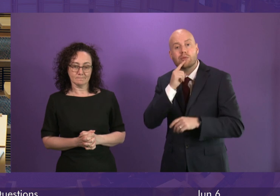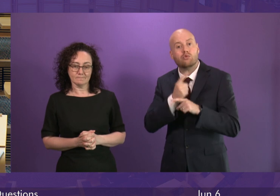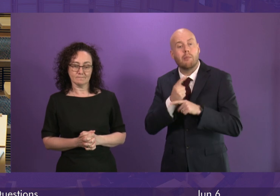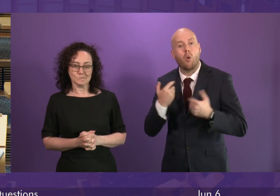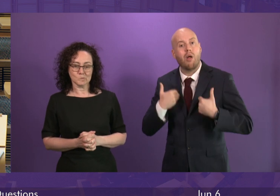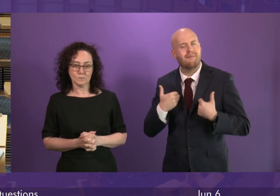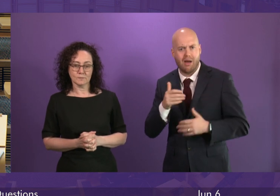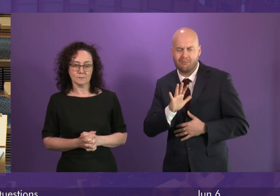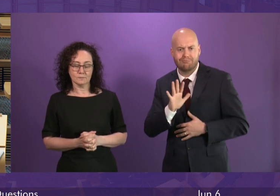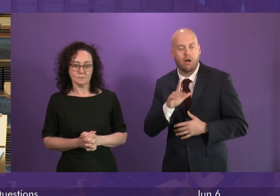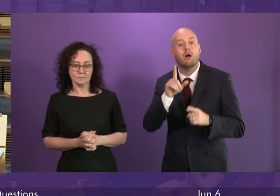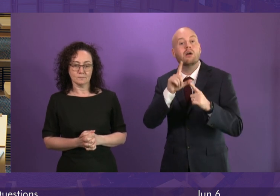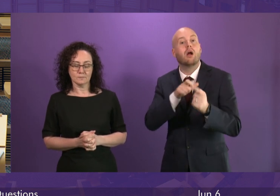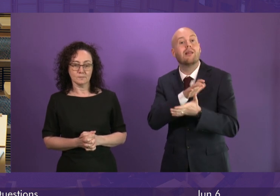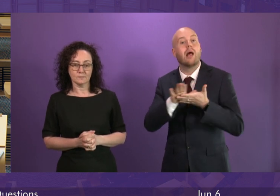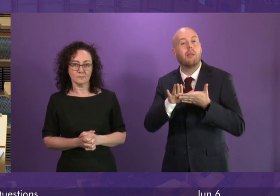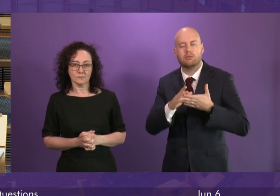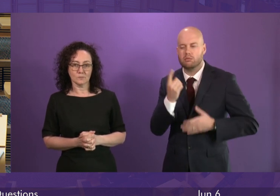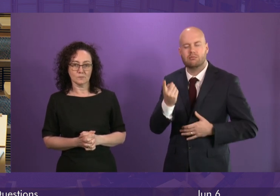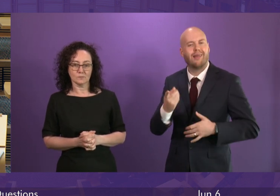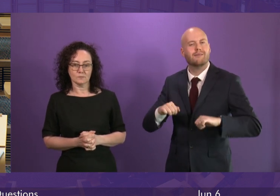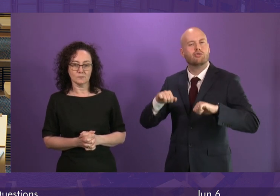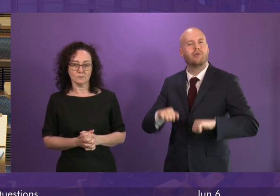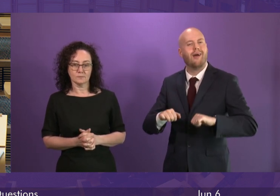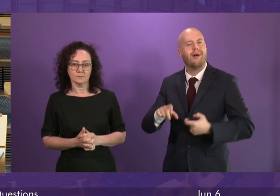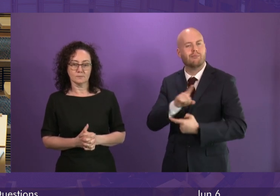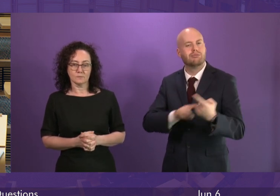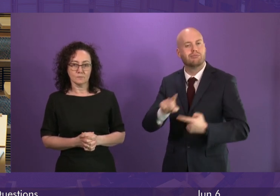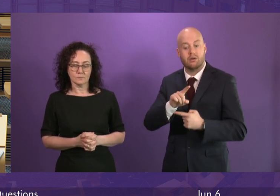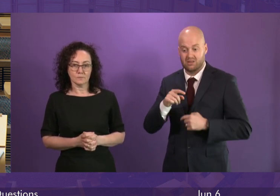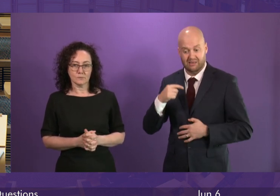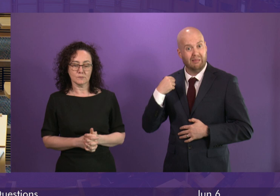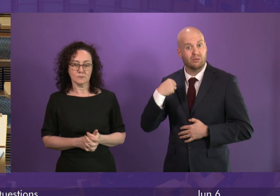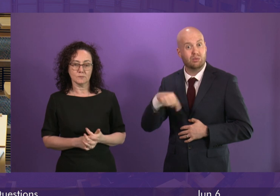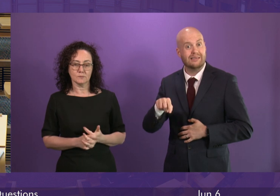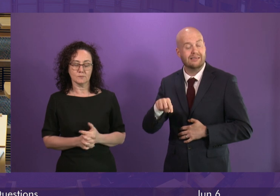the Poverty and Inequality Commission, said of the Government’s commitment to inclusive